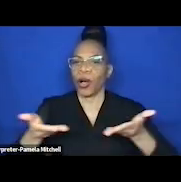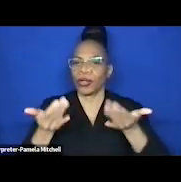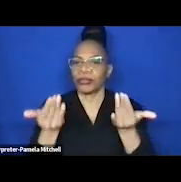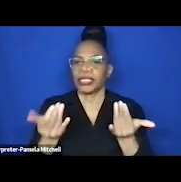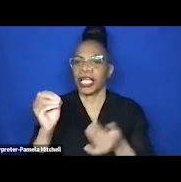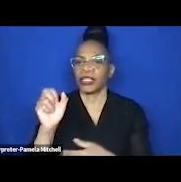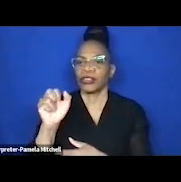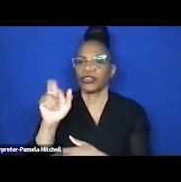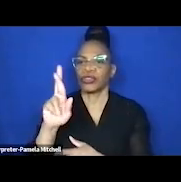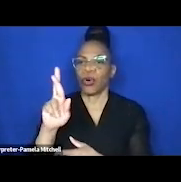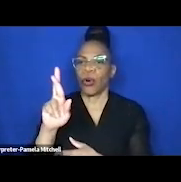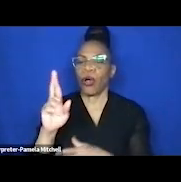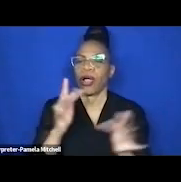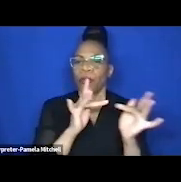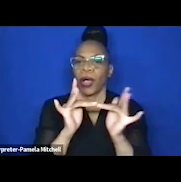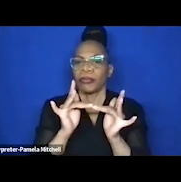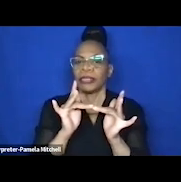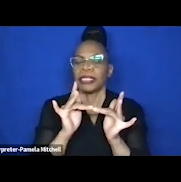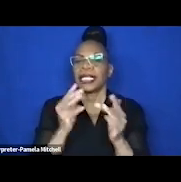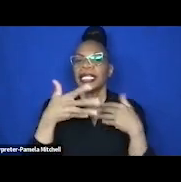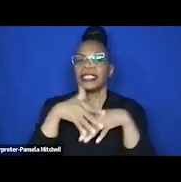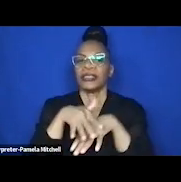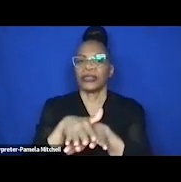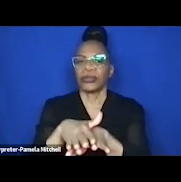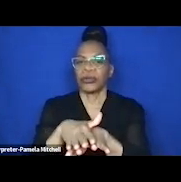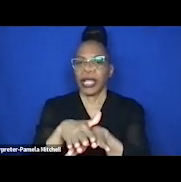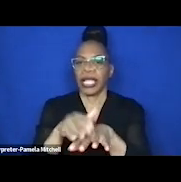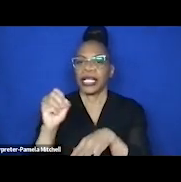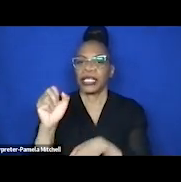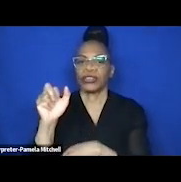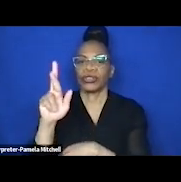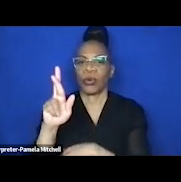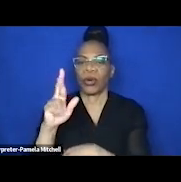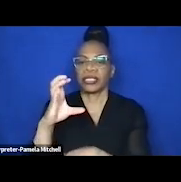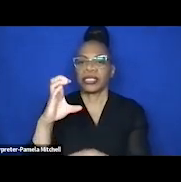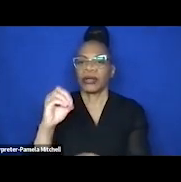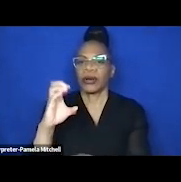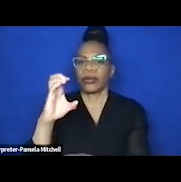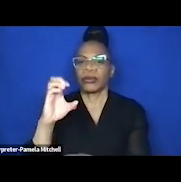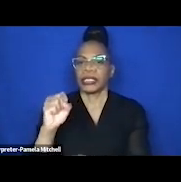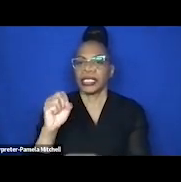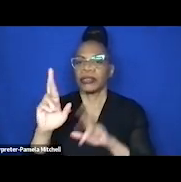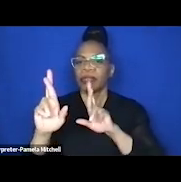on integrating SOAR in HUD CoC Homeless Response Systems. My name is Pam Heine, senior project associate